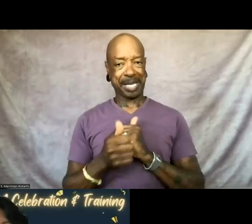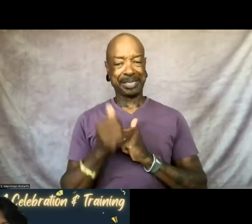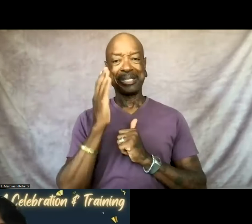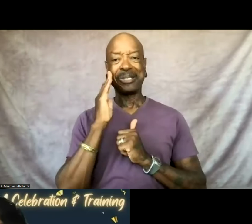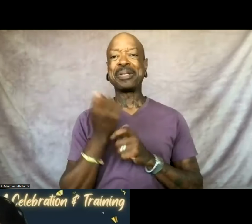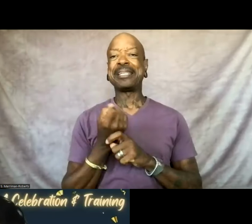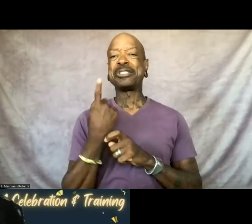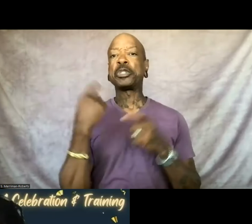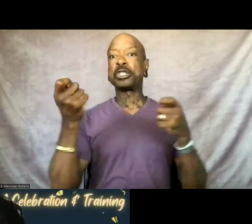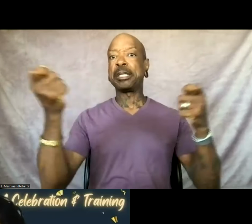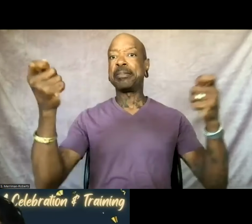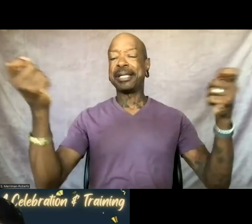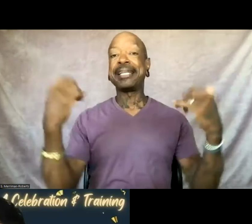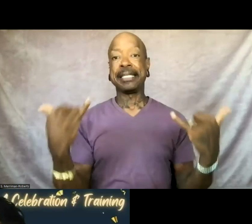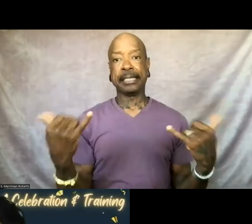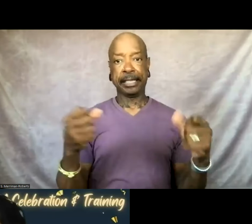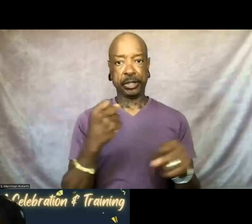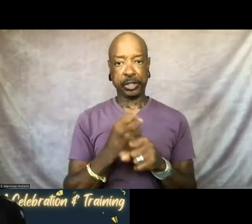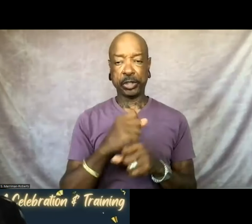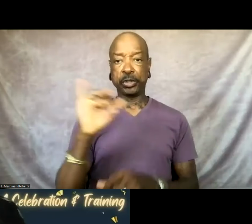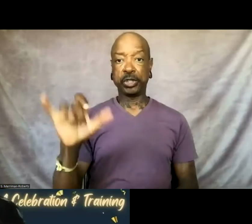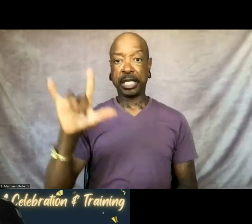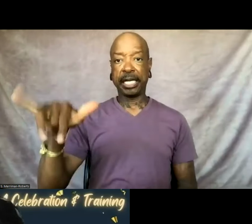. It was in the 2021-2022 budget session. So that was